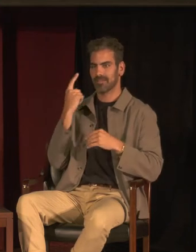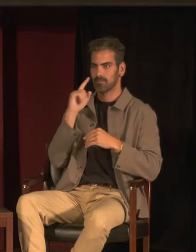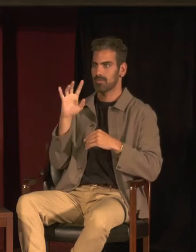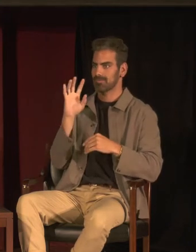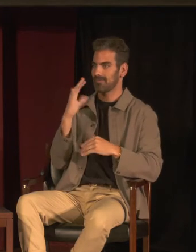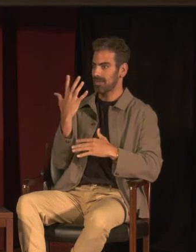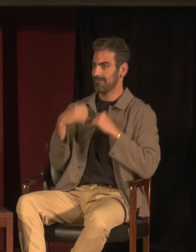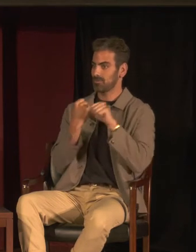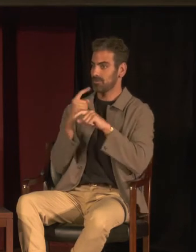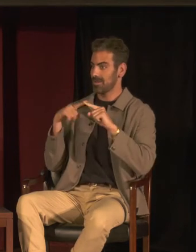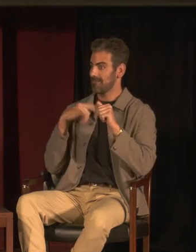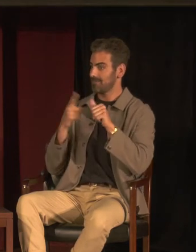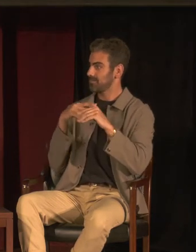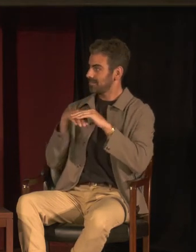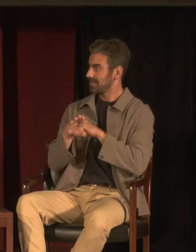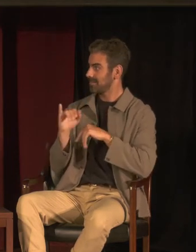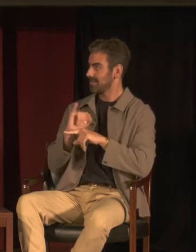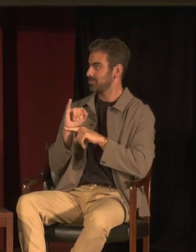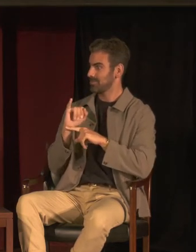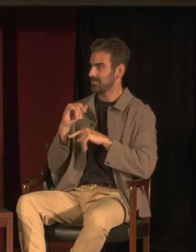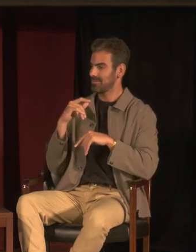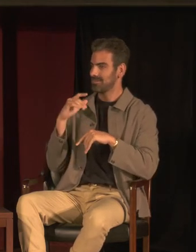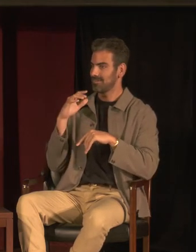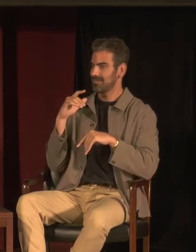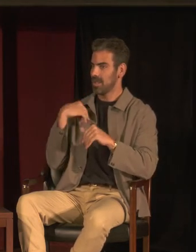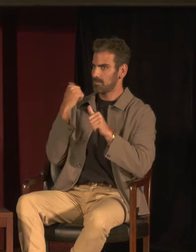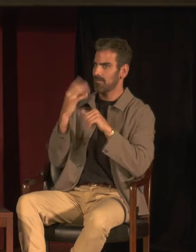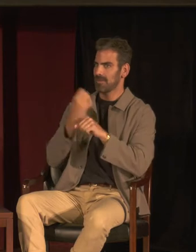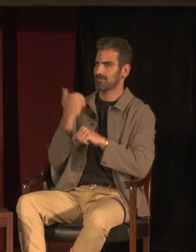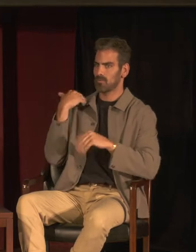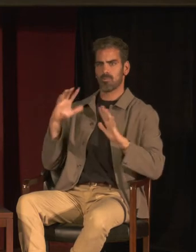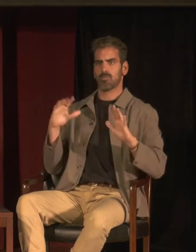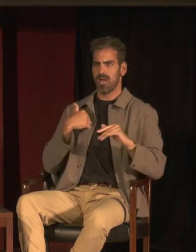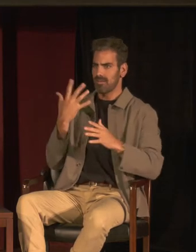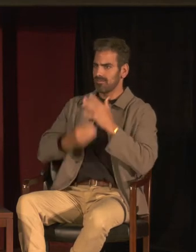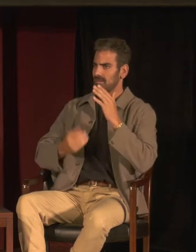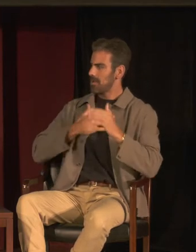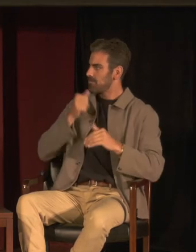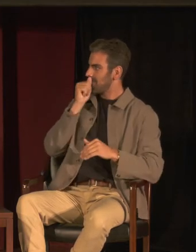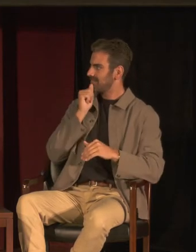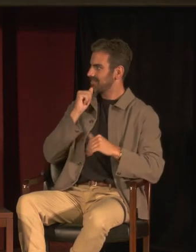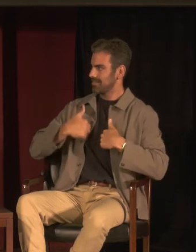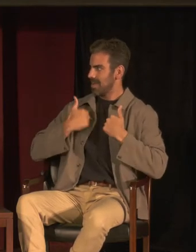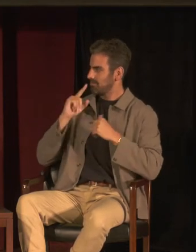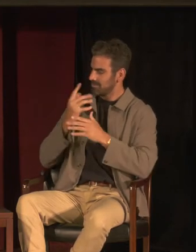And I think that I was nervous because for five years I've been working through this industry and when I look at